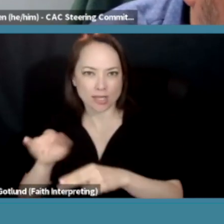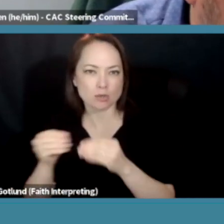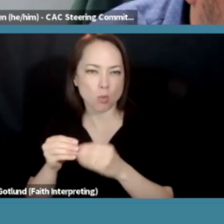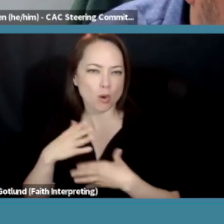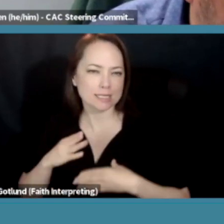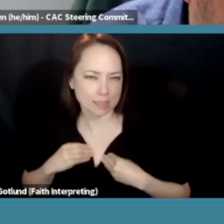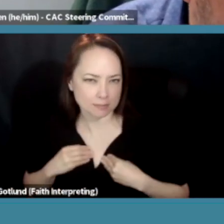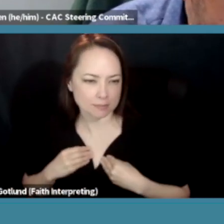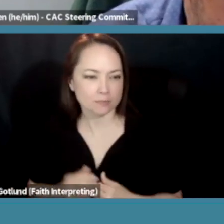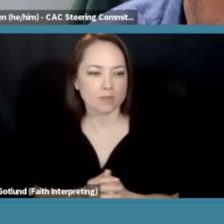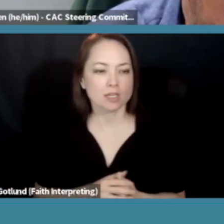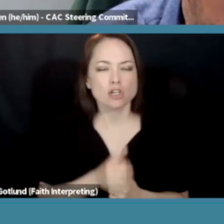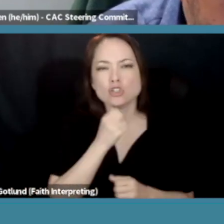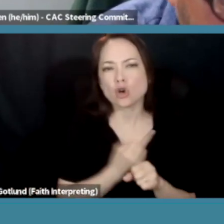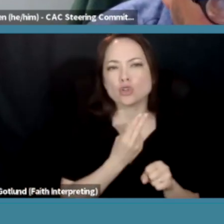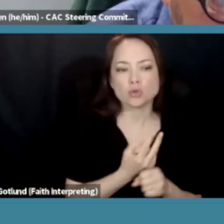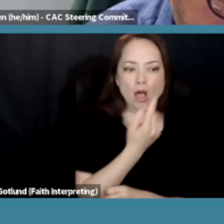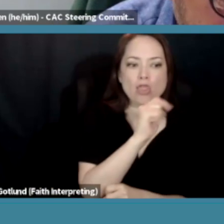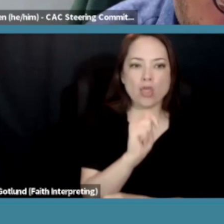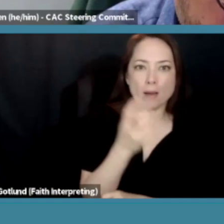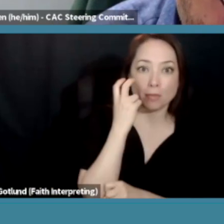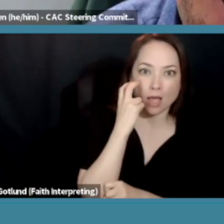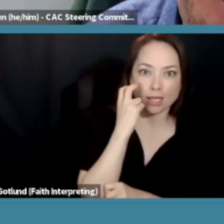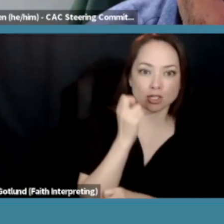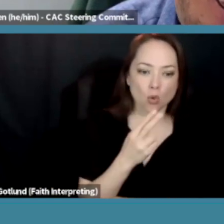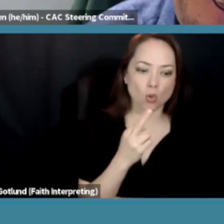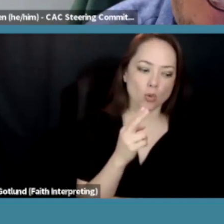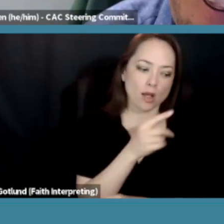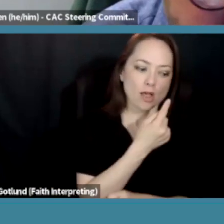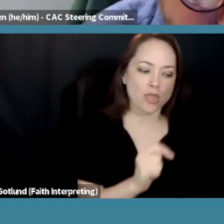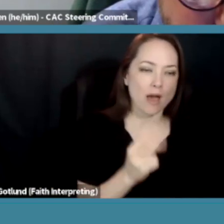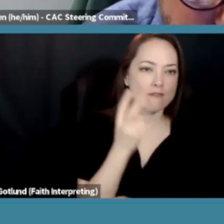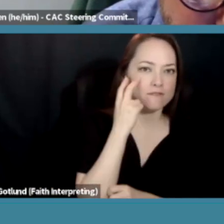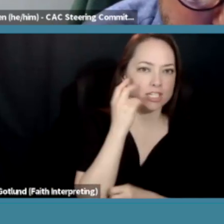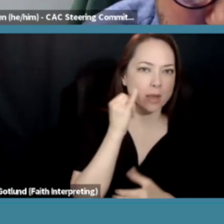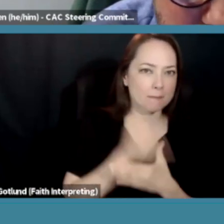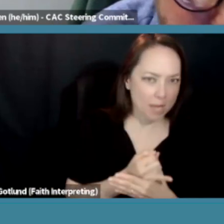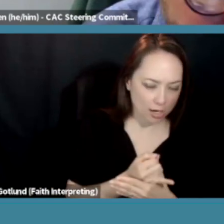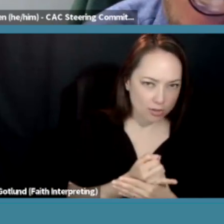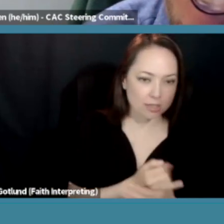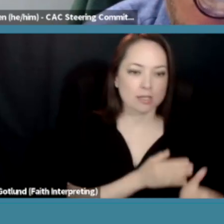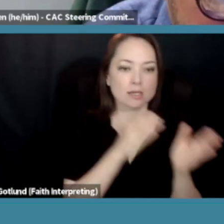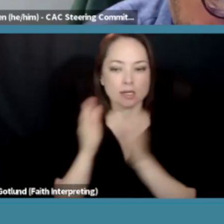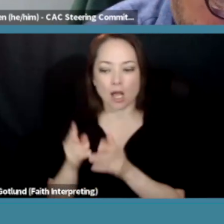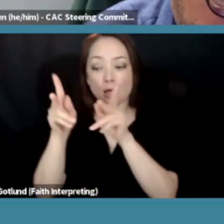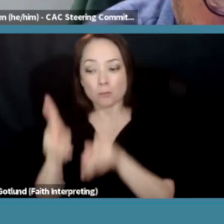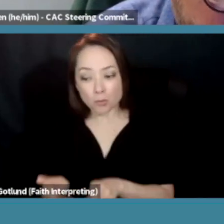Again, don't use a phrase like "The blind or visually impaired". A person who is blind or has low vision.